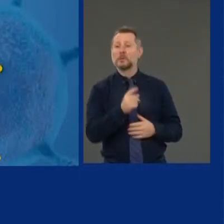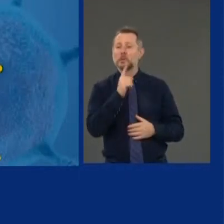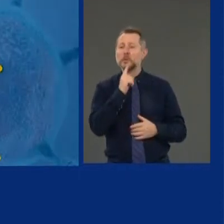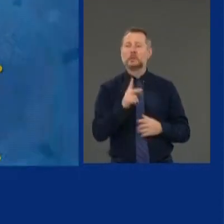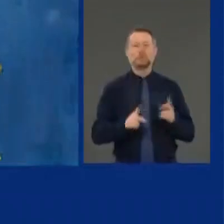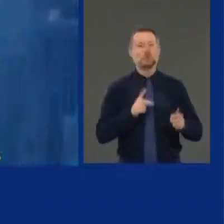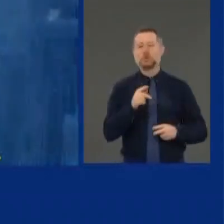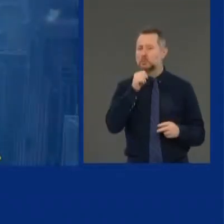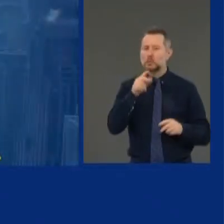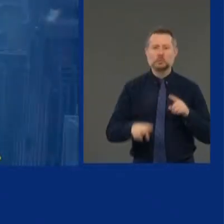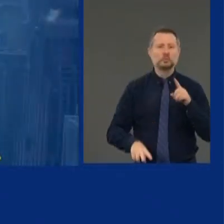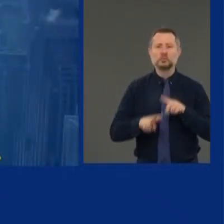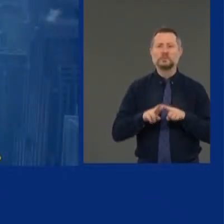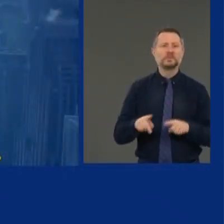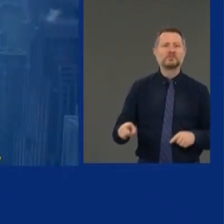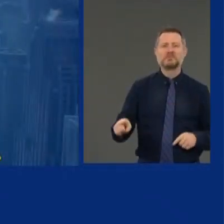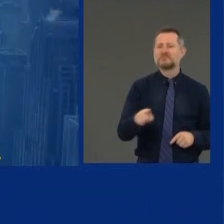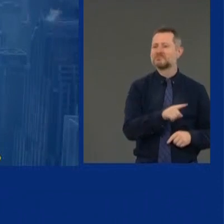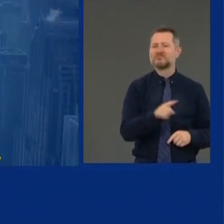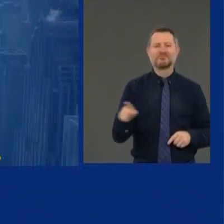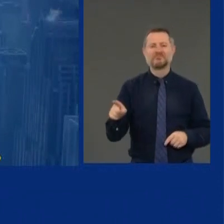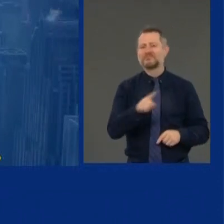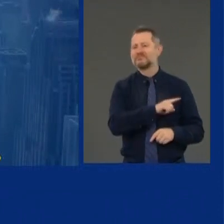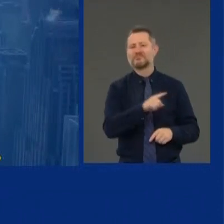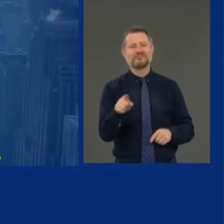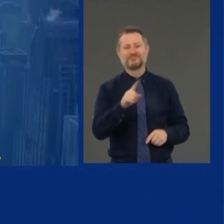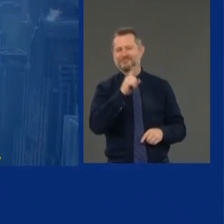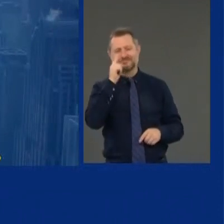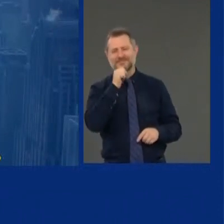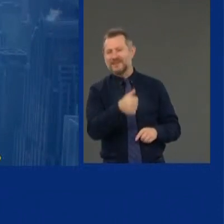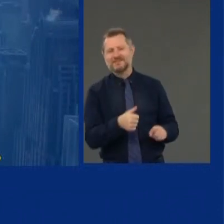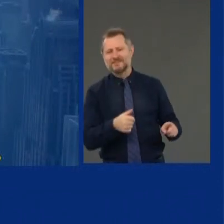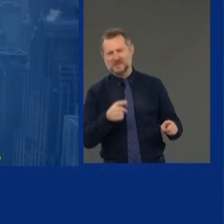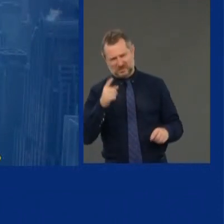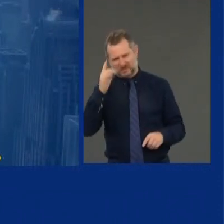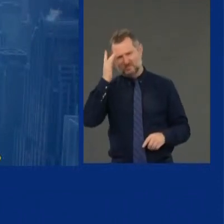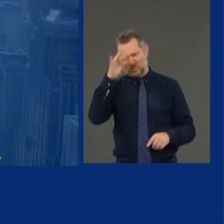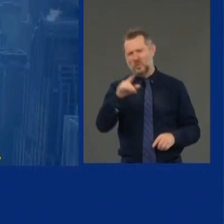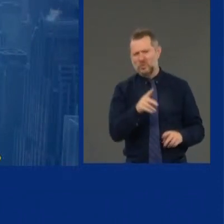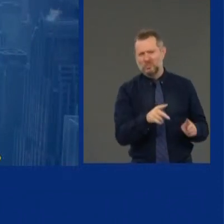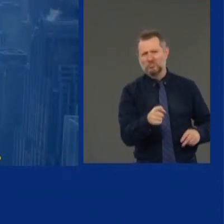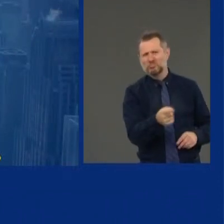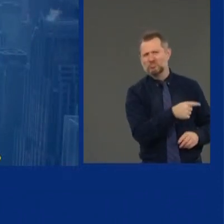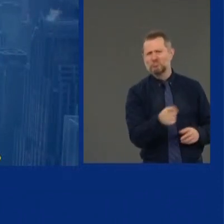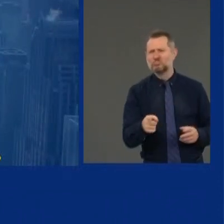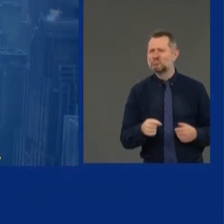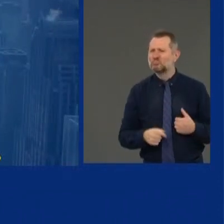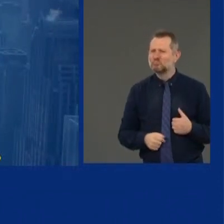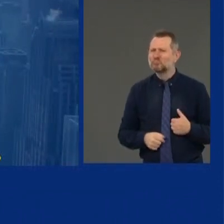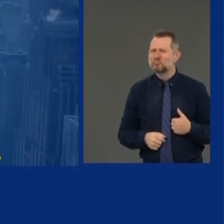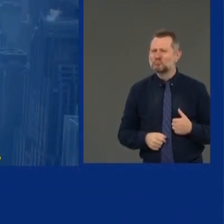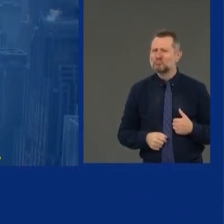BUT COME OUT AND SHOP. PEOPLE AREN'T STUPID.